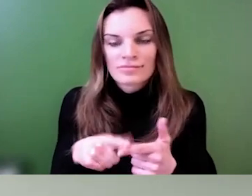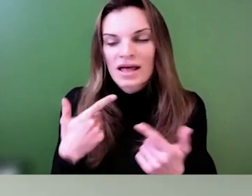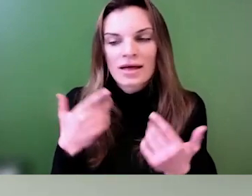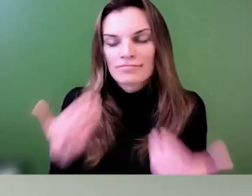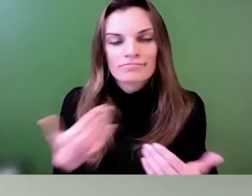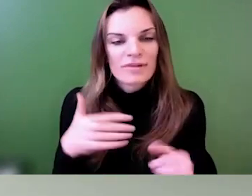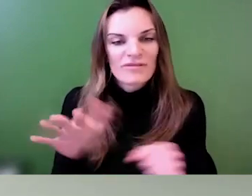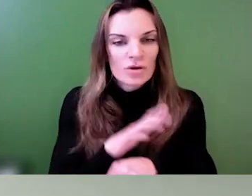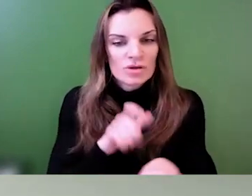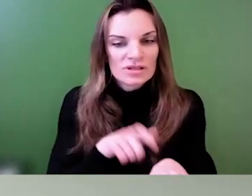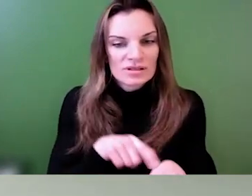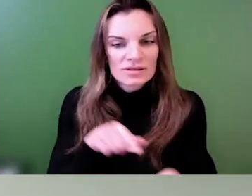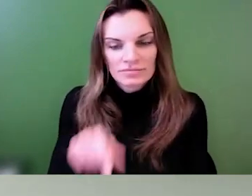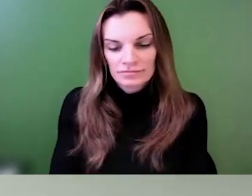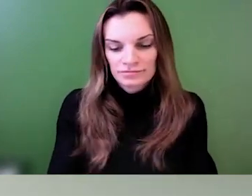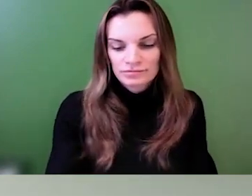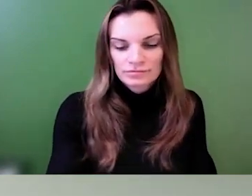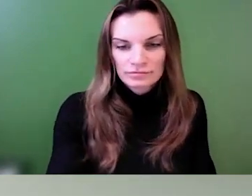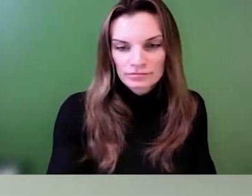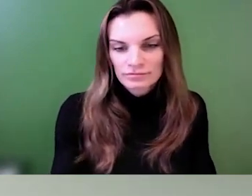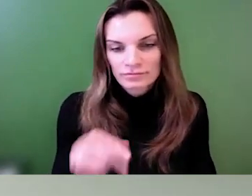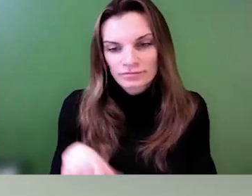with PLRC patient led research